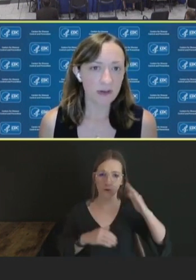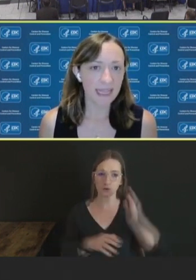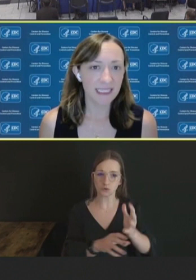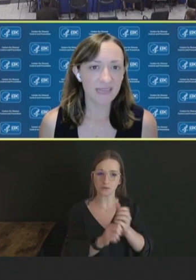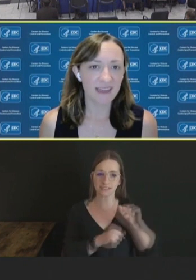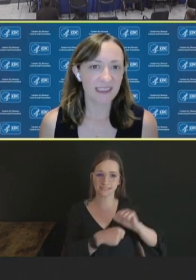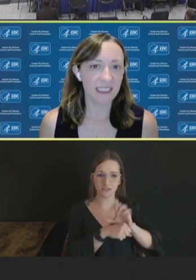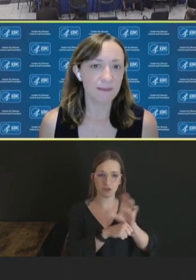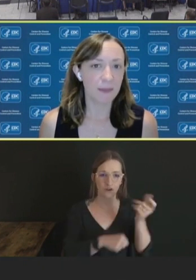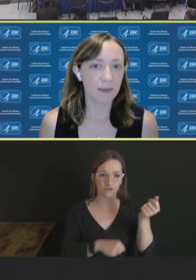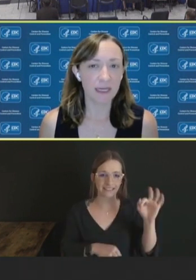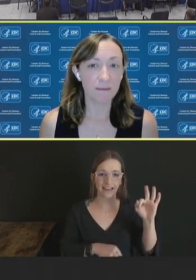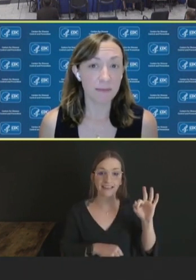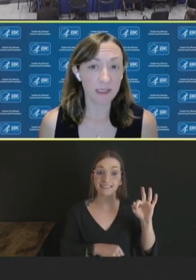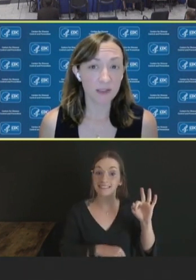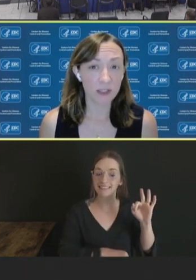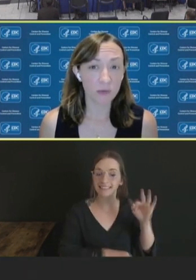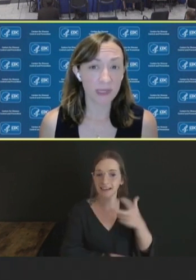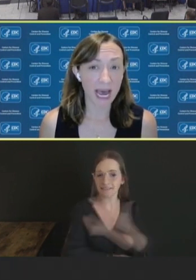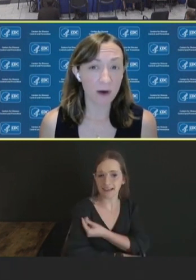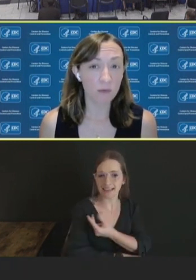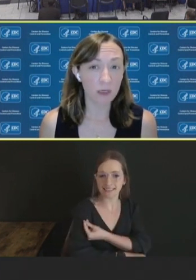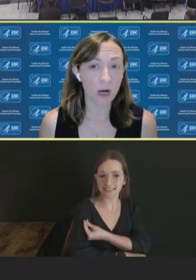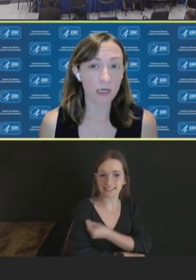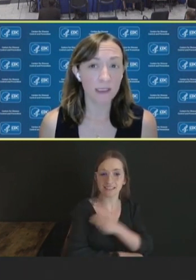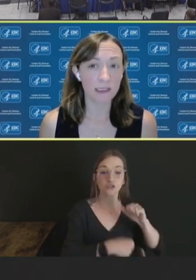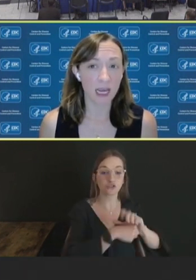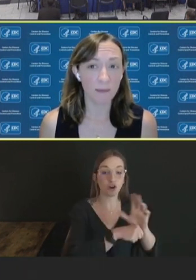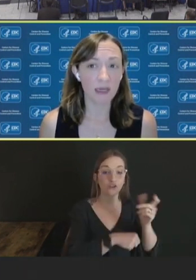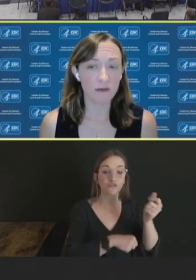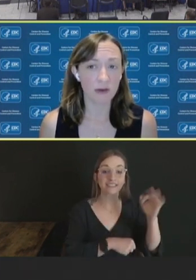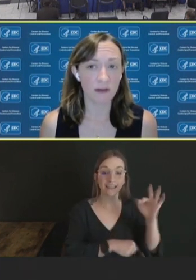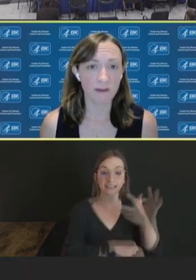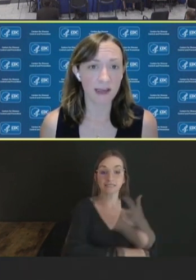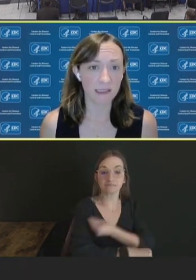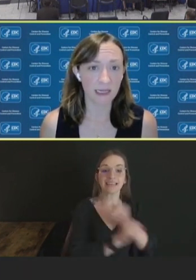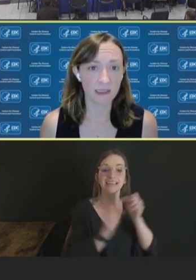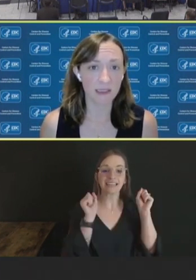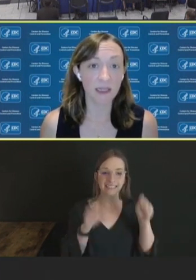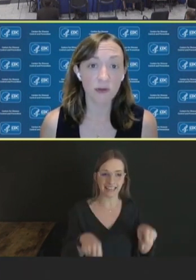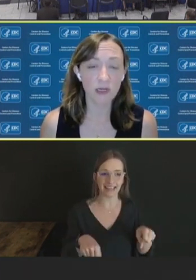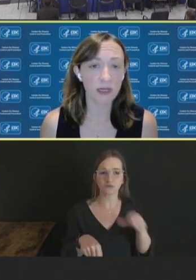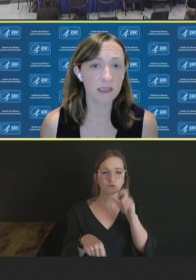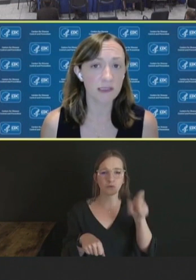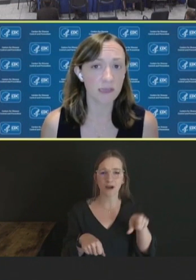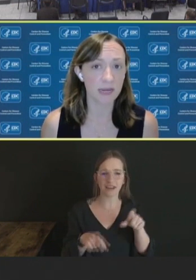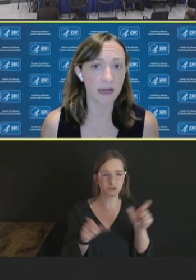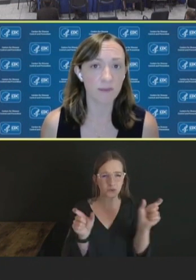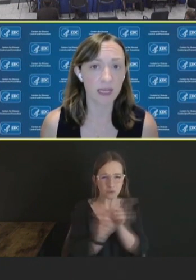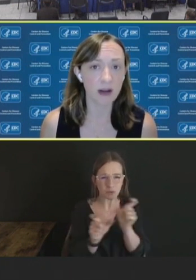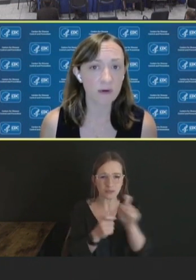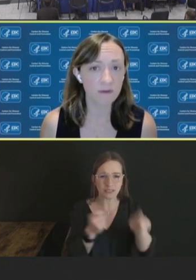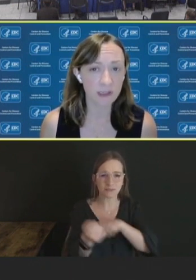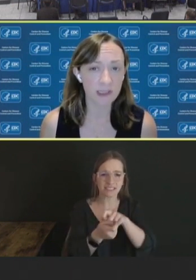COVID-19 vaccines may be administered without regard to timing of other vaccines, including on the same day.